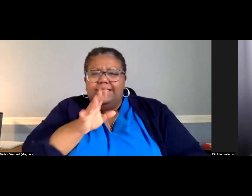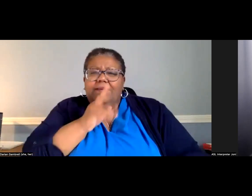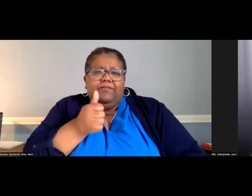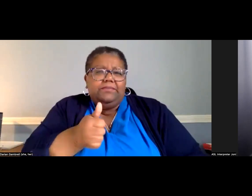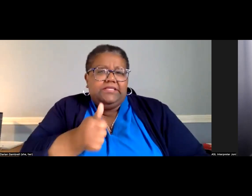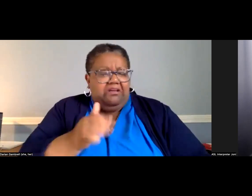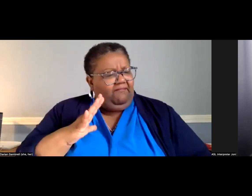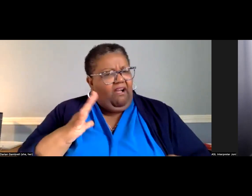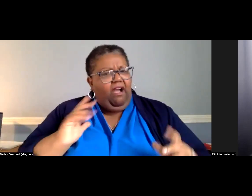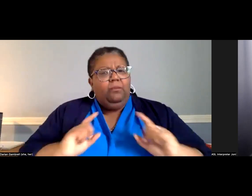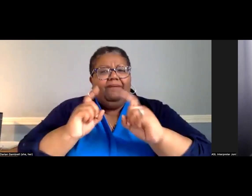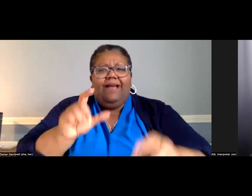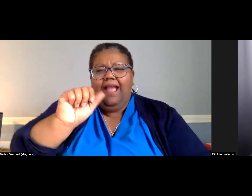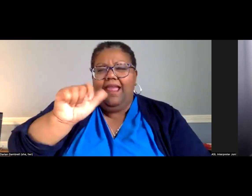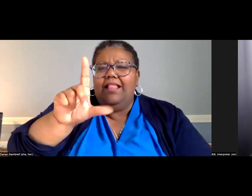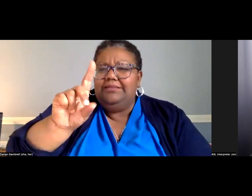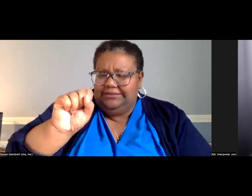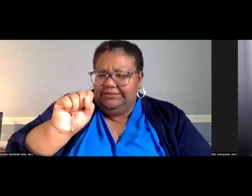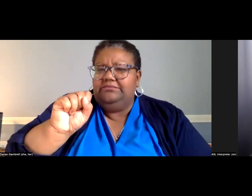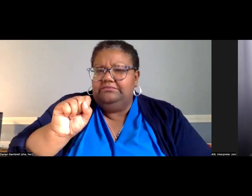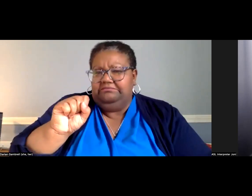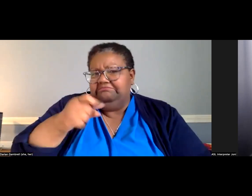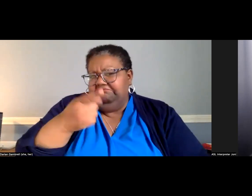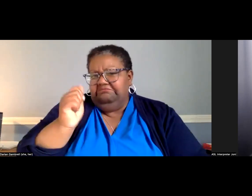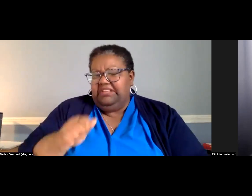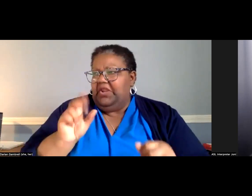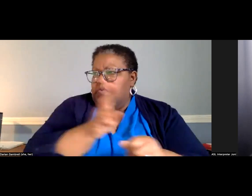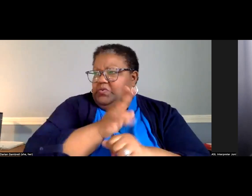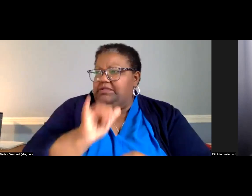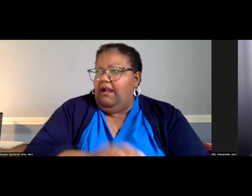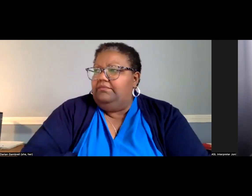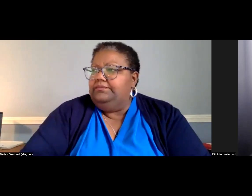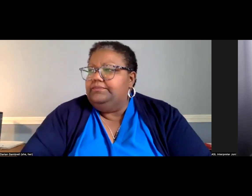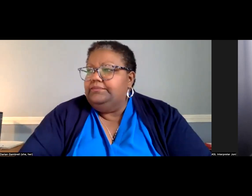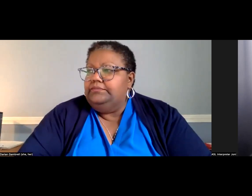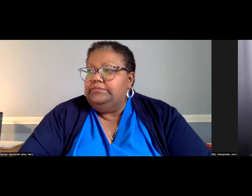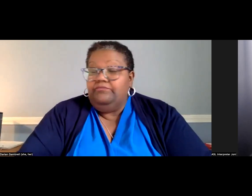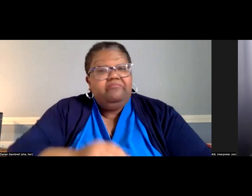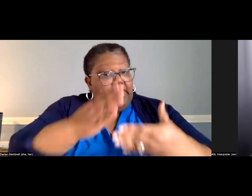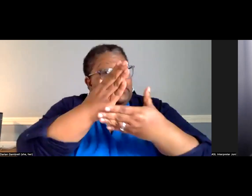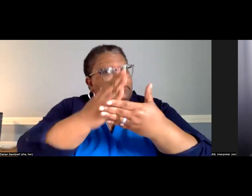those because they still do have that residual hearing and they just need some Amplified sound to